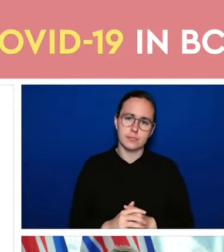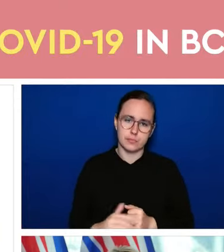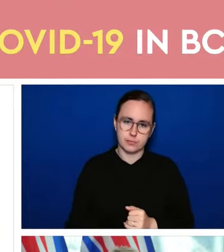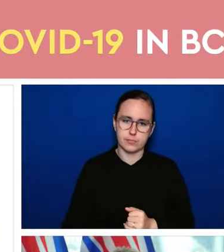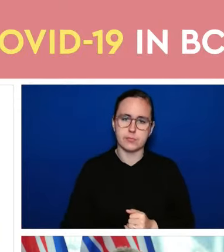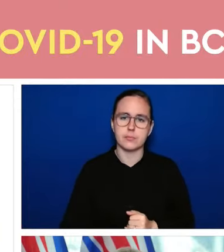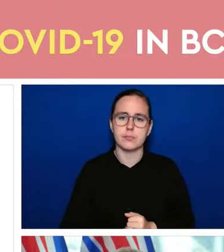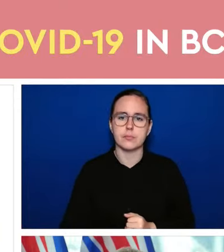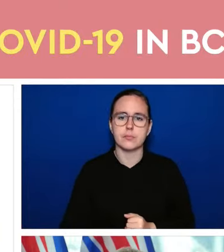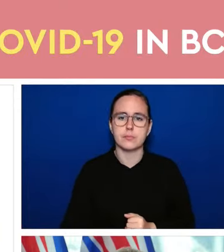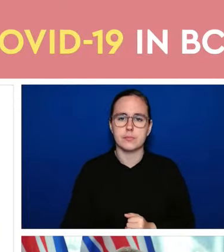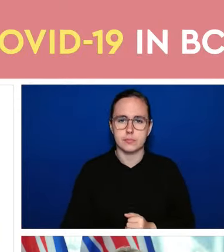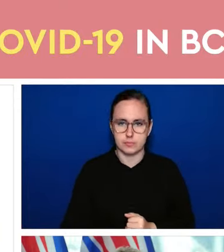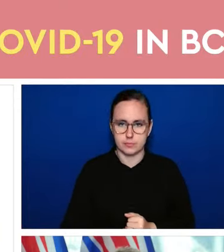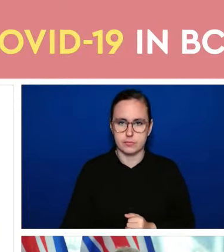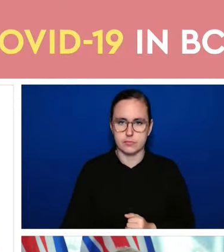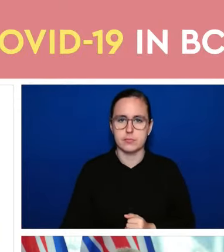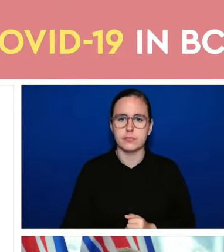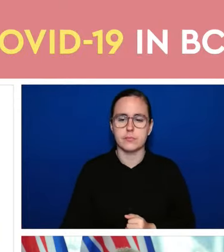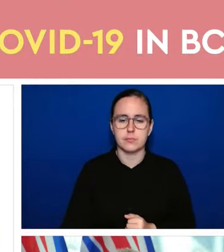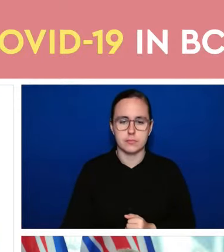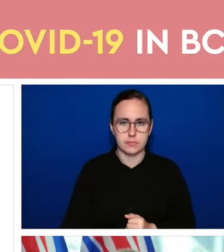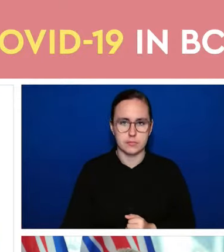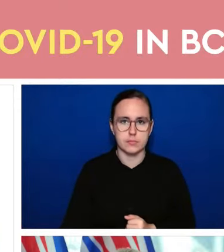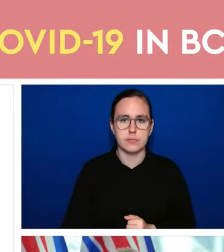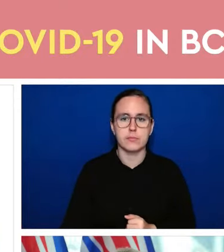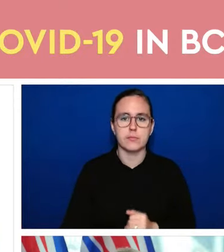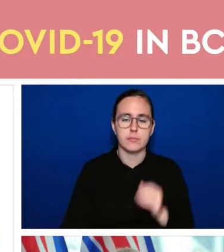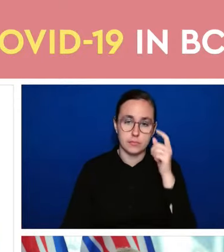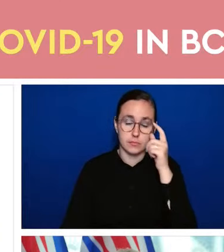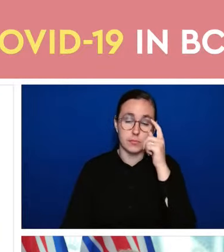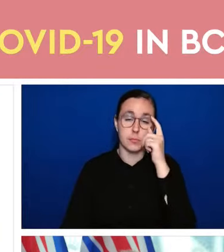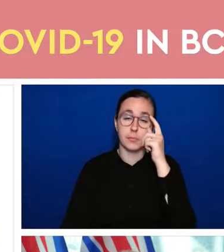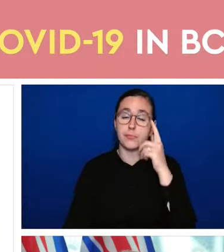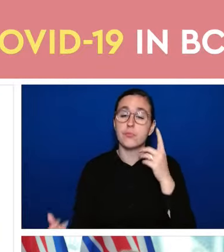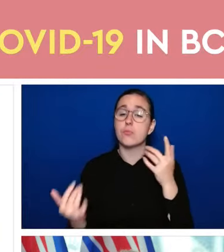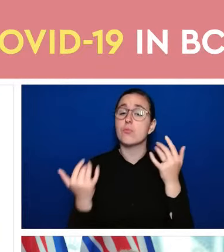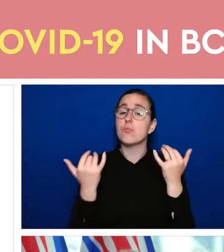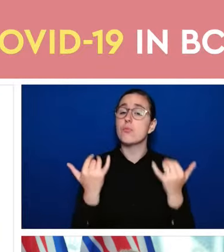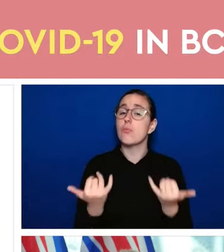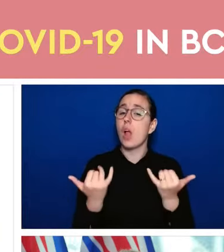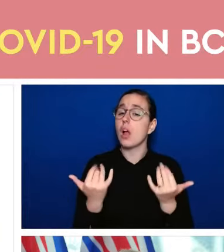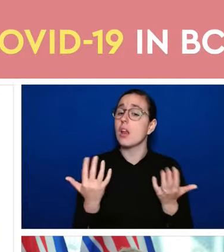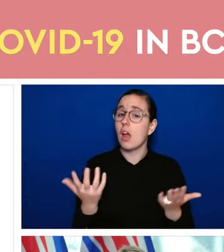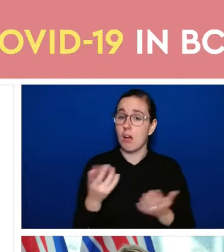decrease in those antibodies that protect us from infection.